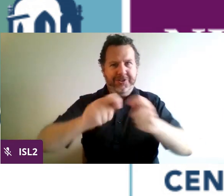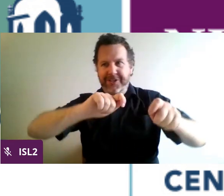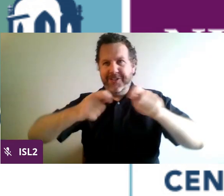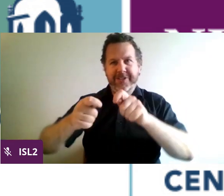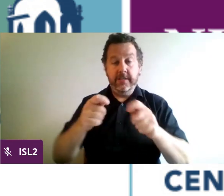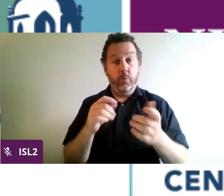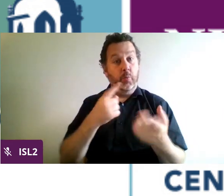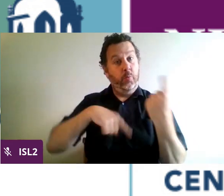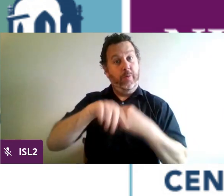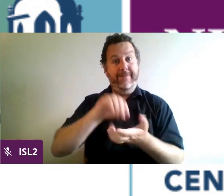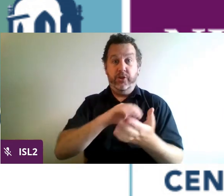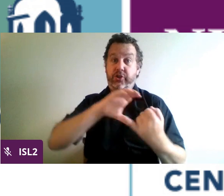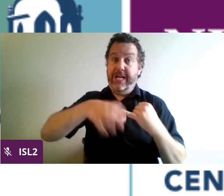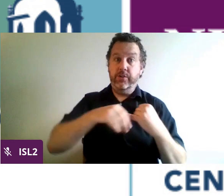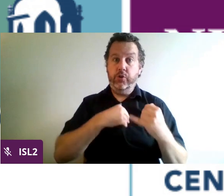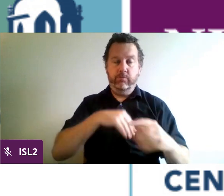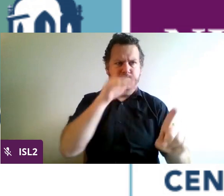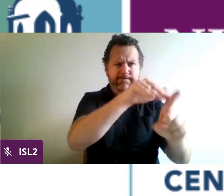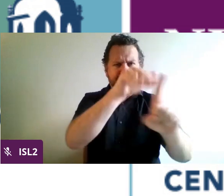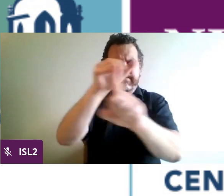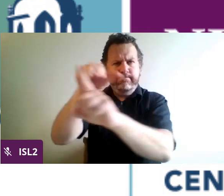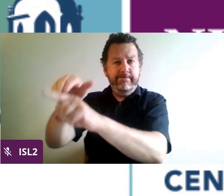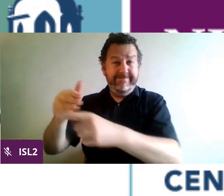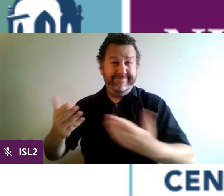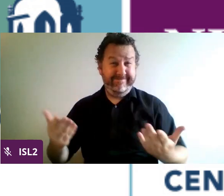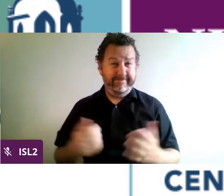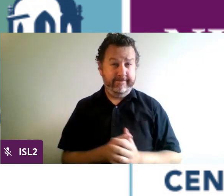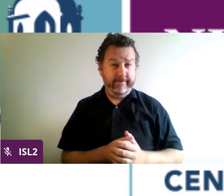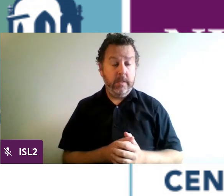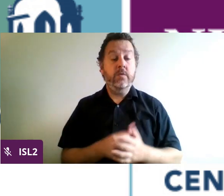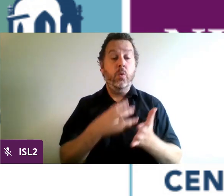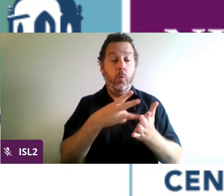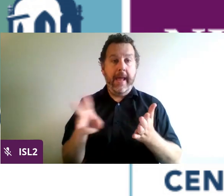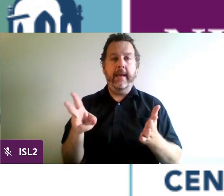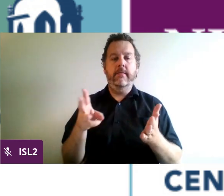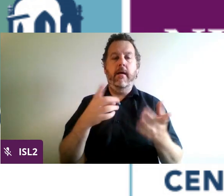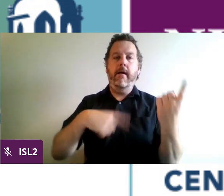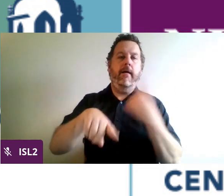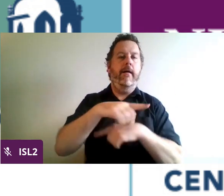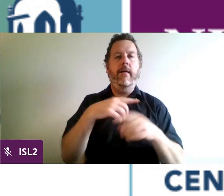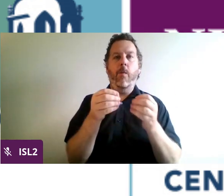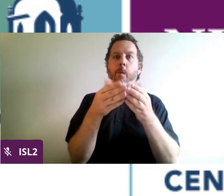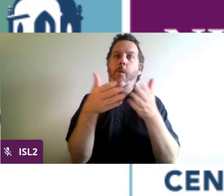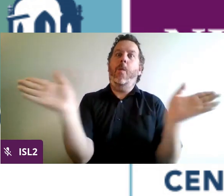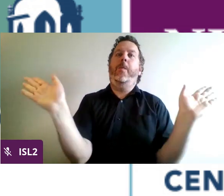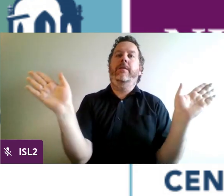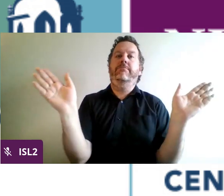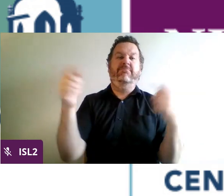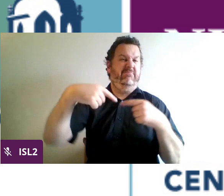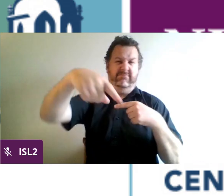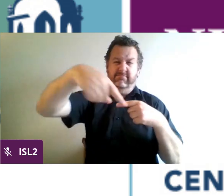whenever that is, we shouldn't be going back to business as usual.